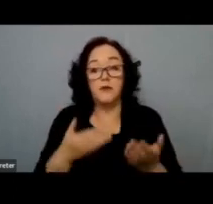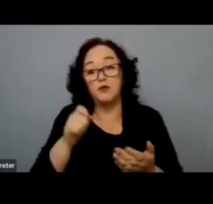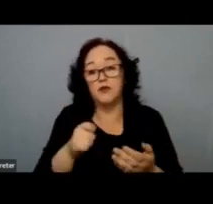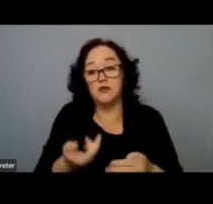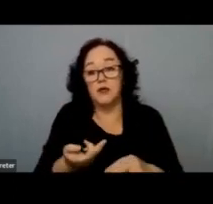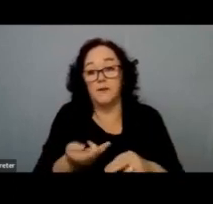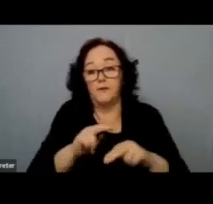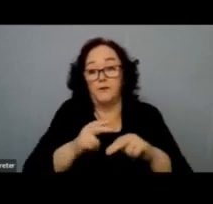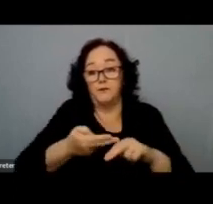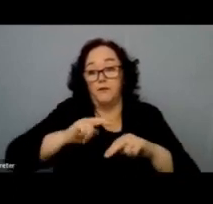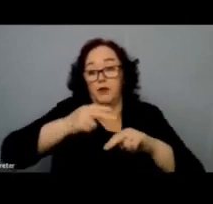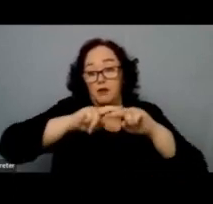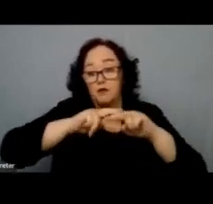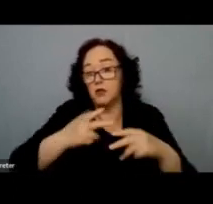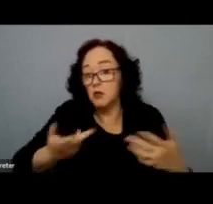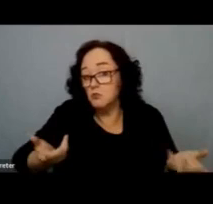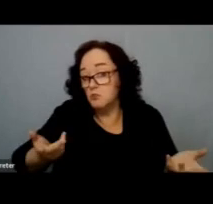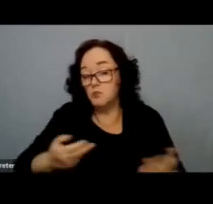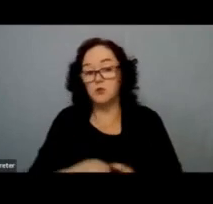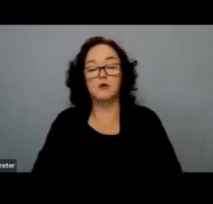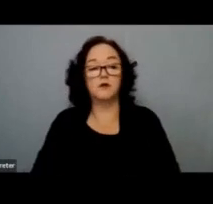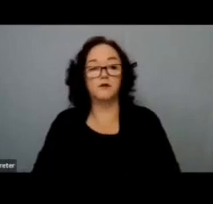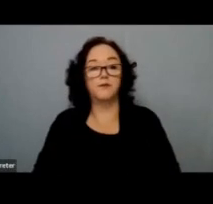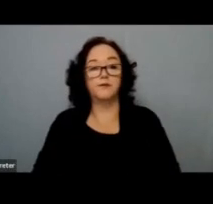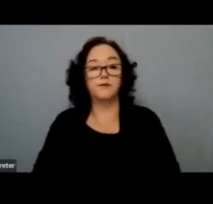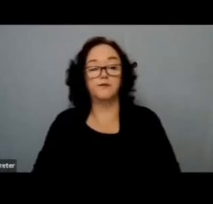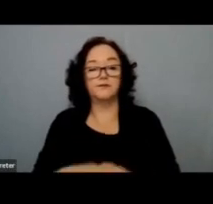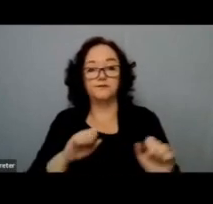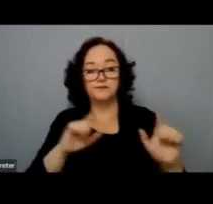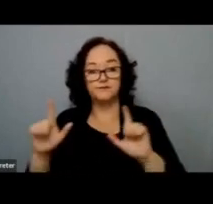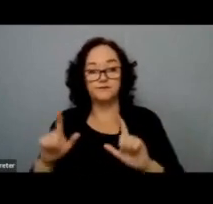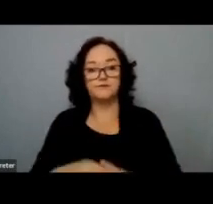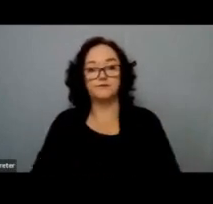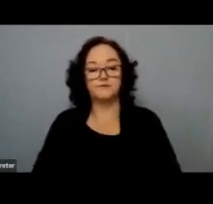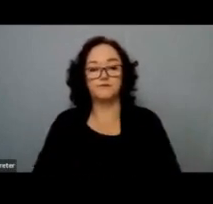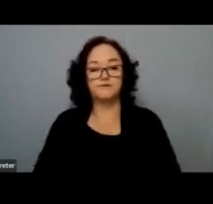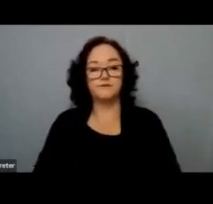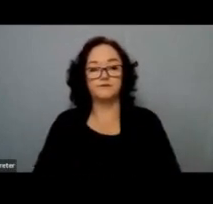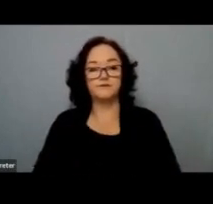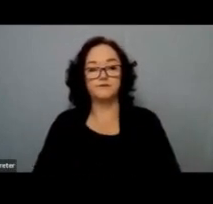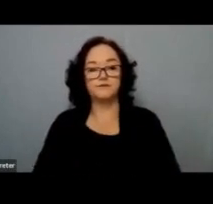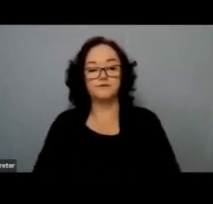there. Next slide. And next, we